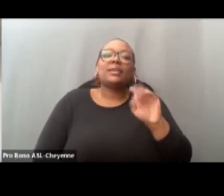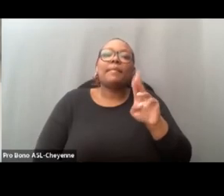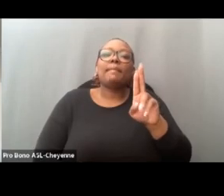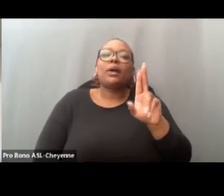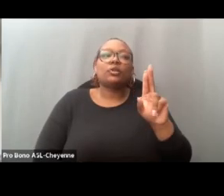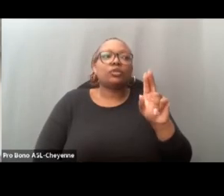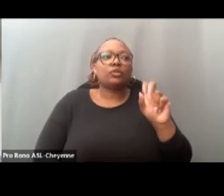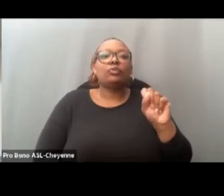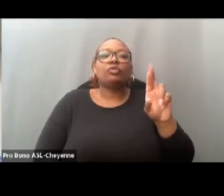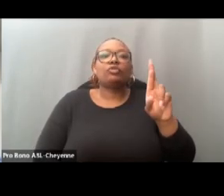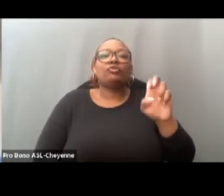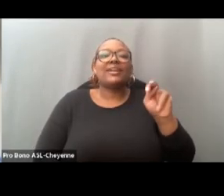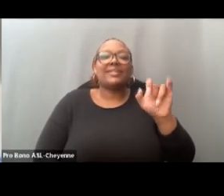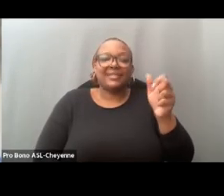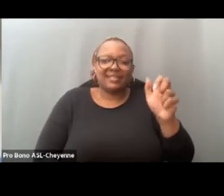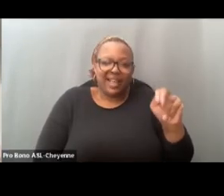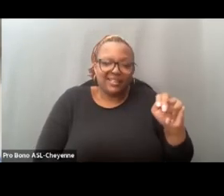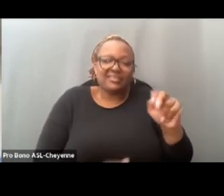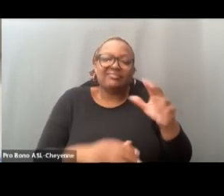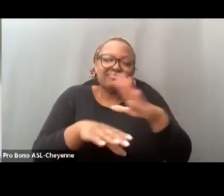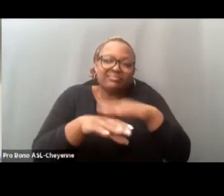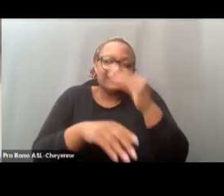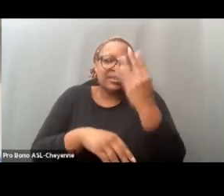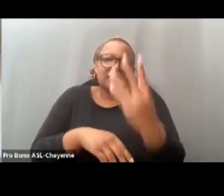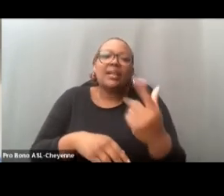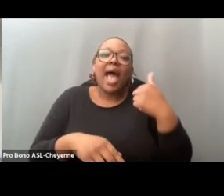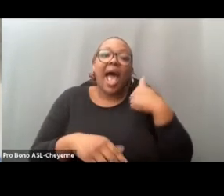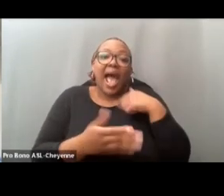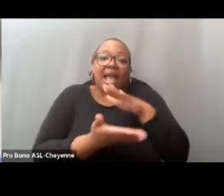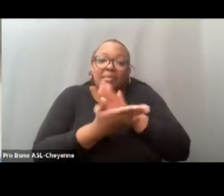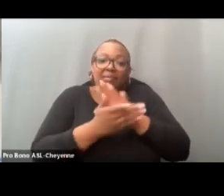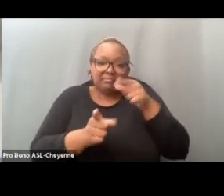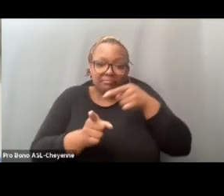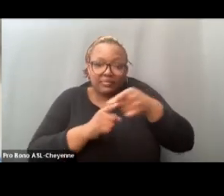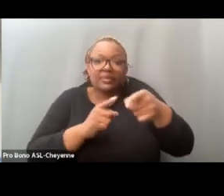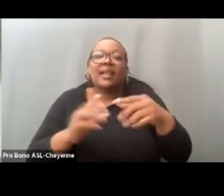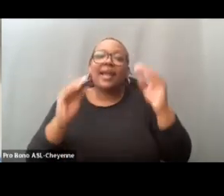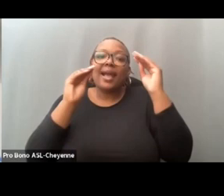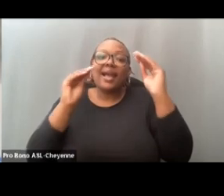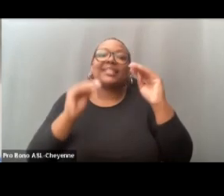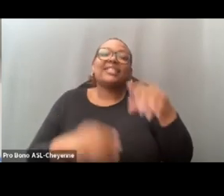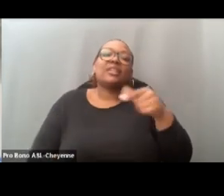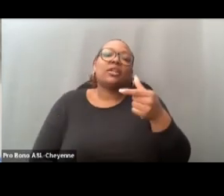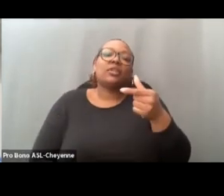First a caveat, I am an academic. I teach at Georgetown University.